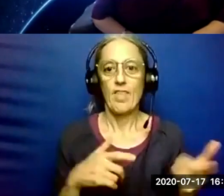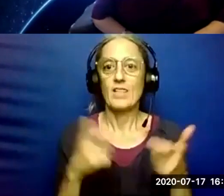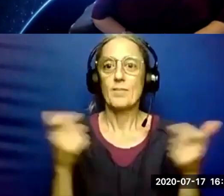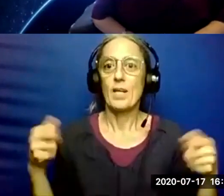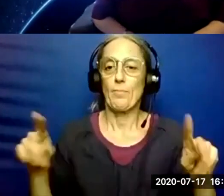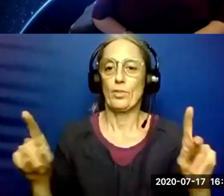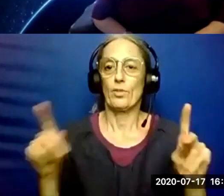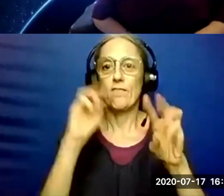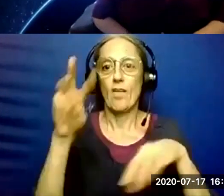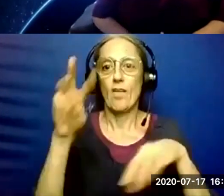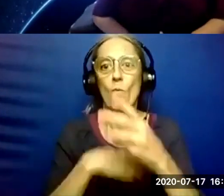with disabilities.